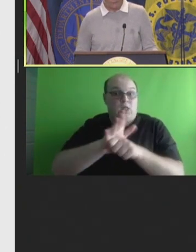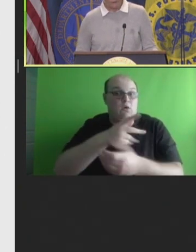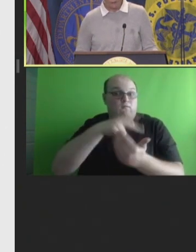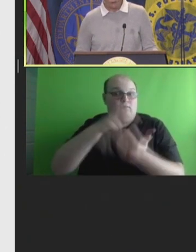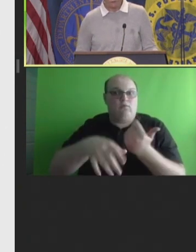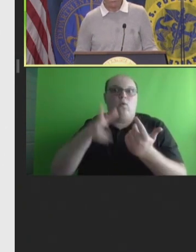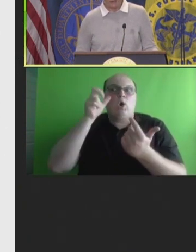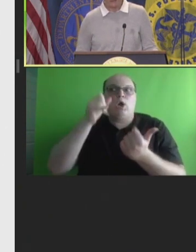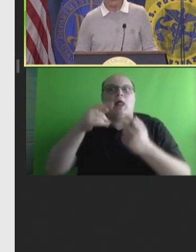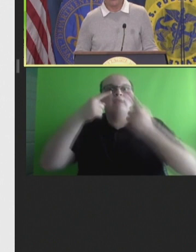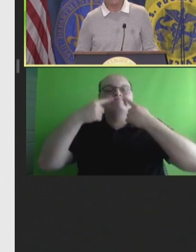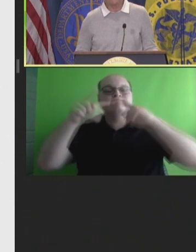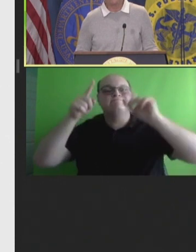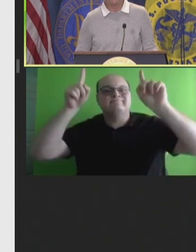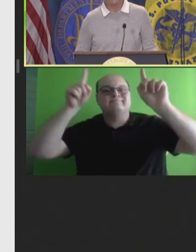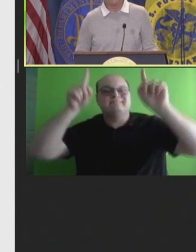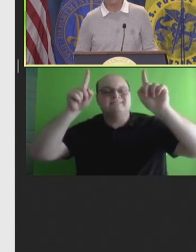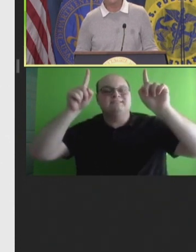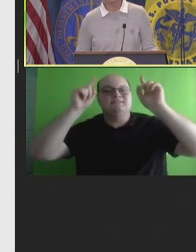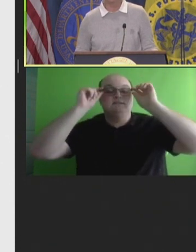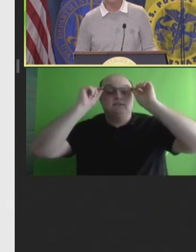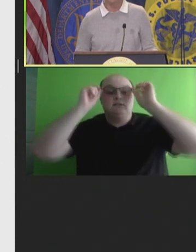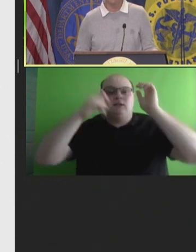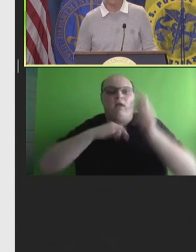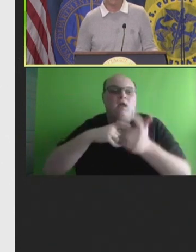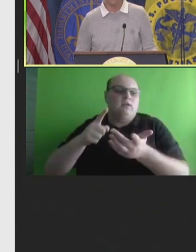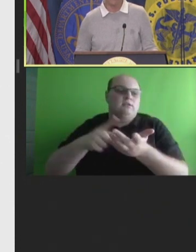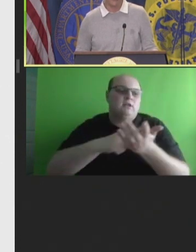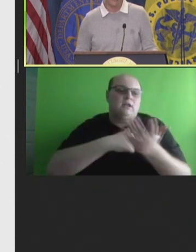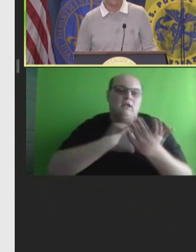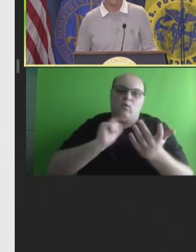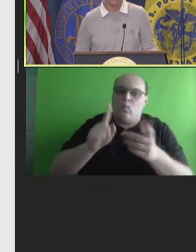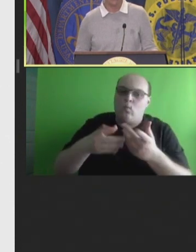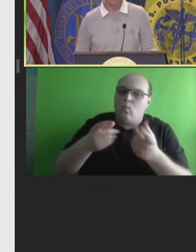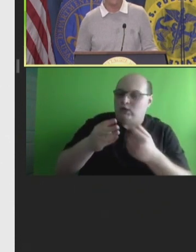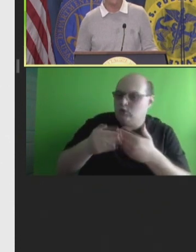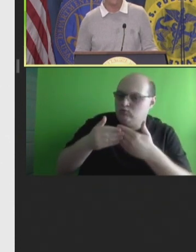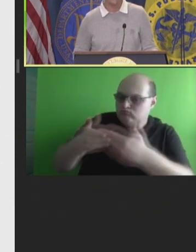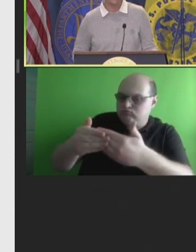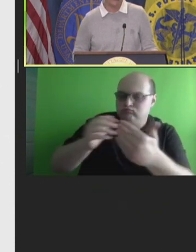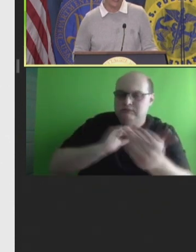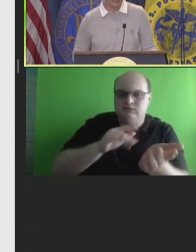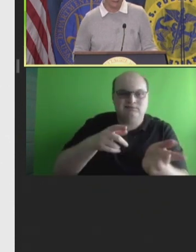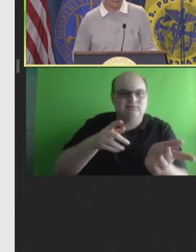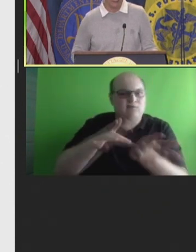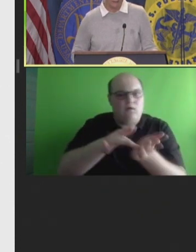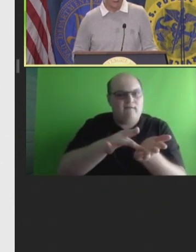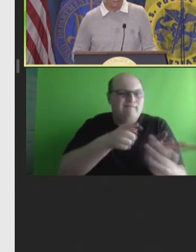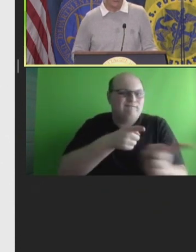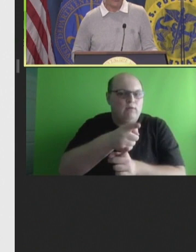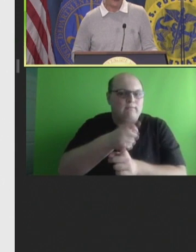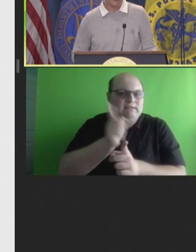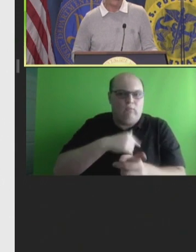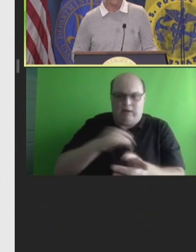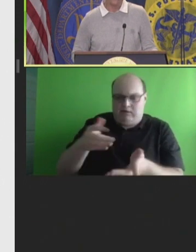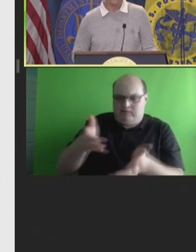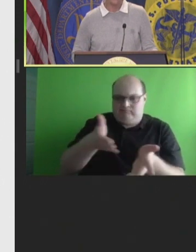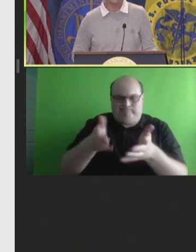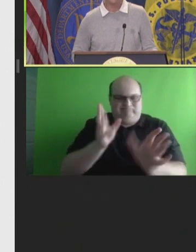discussion around where we can move forward with that. Where do pharmacists fit in with vaccinating